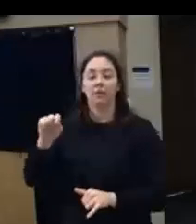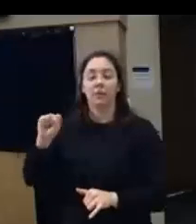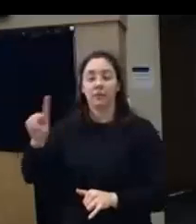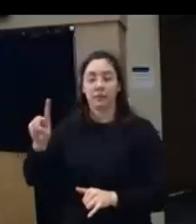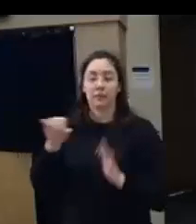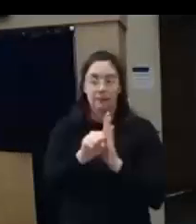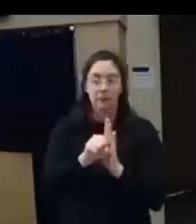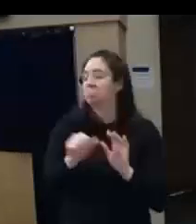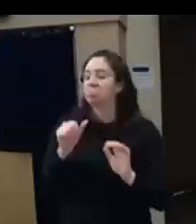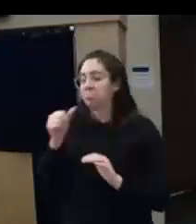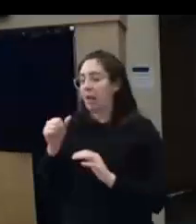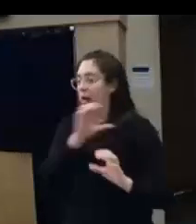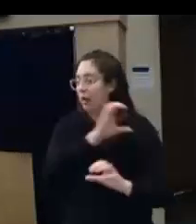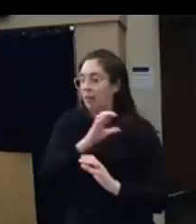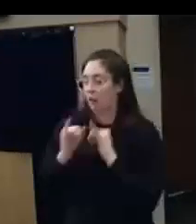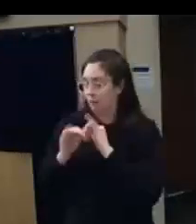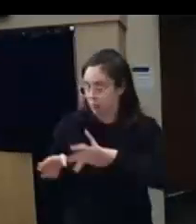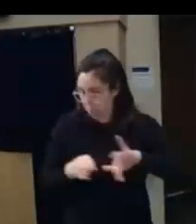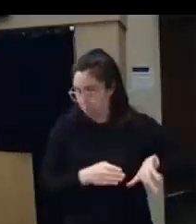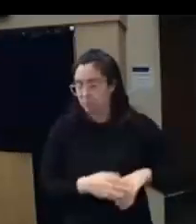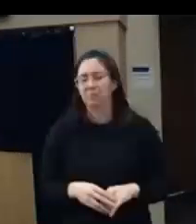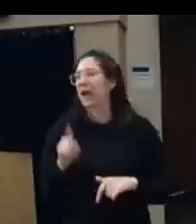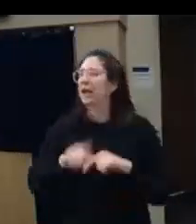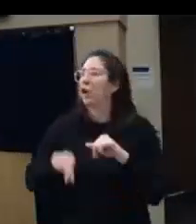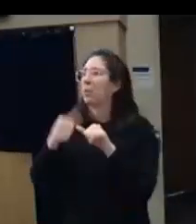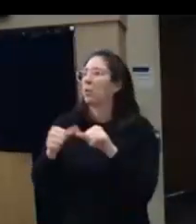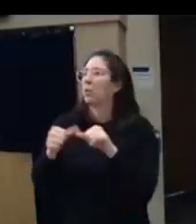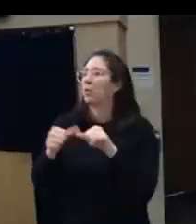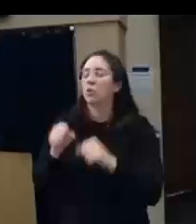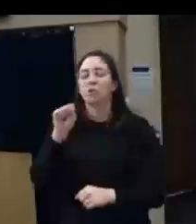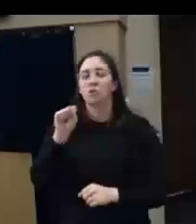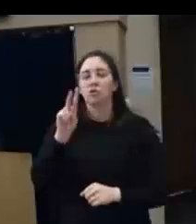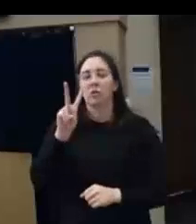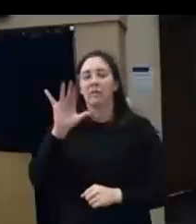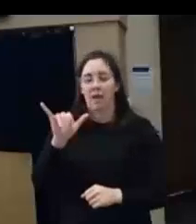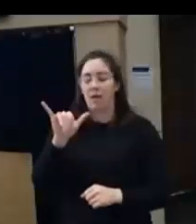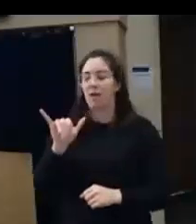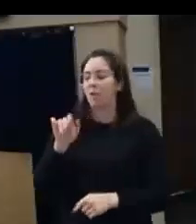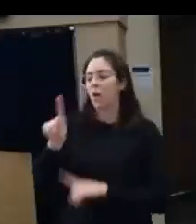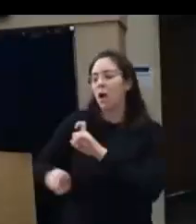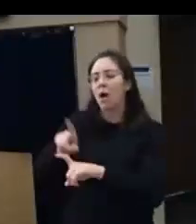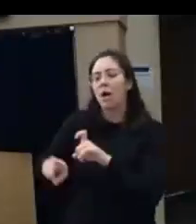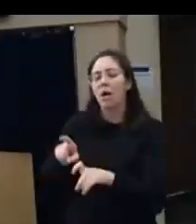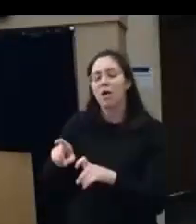interviews um and I can't remember which survey was which but when we asked about um specific